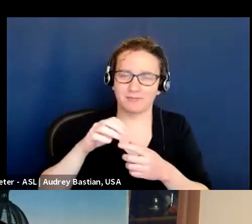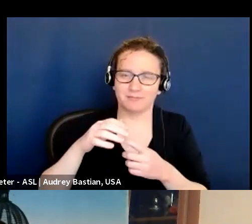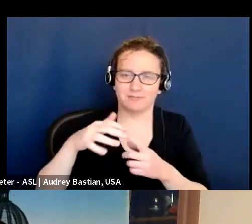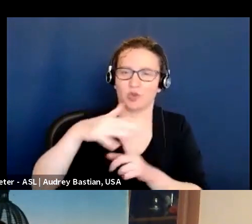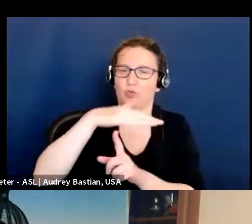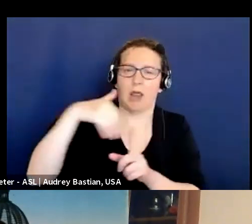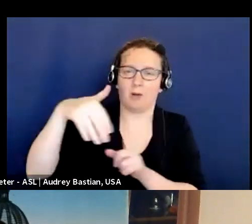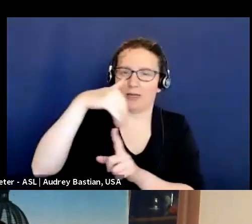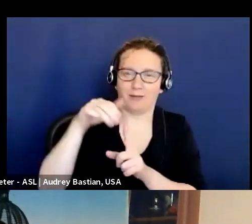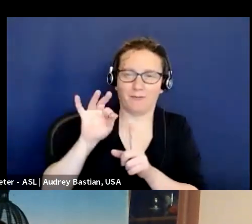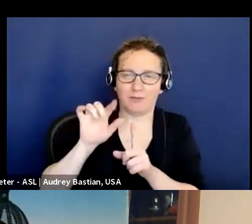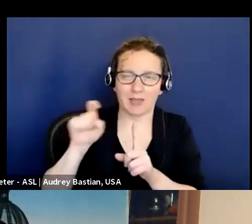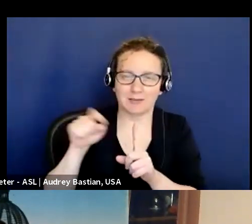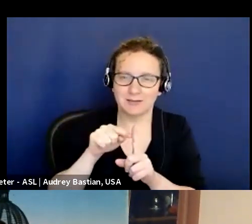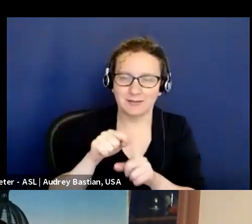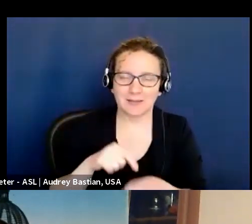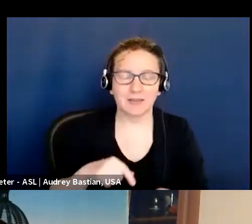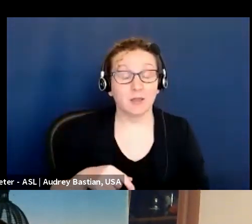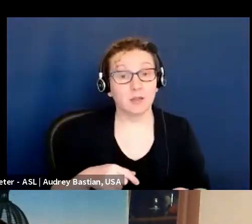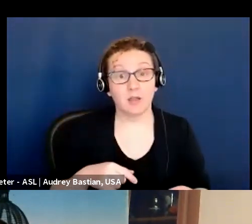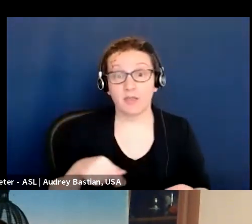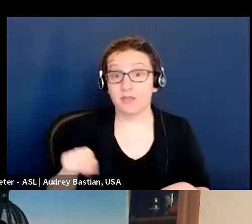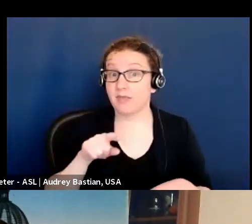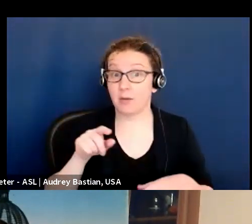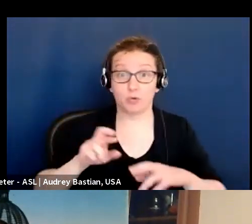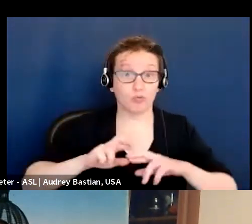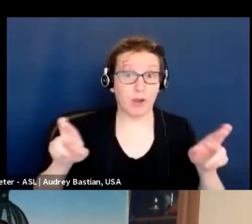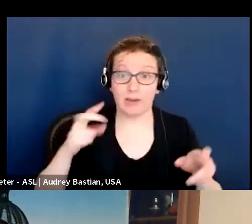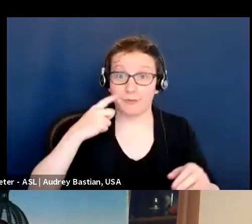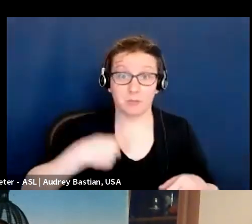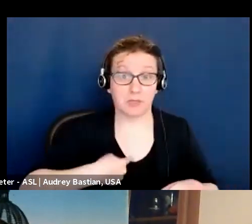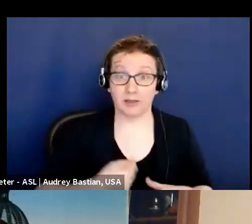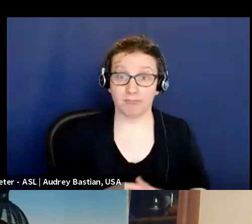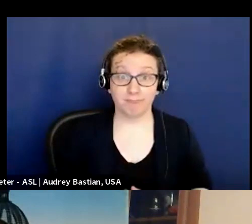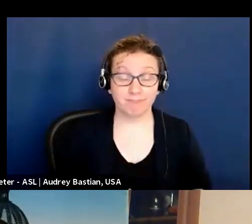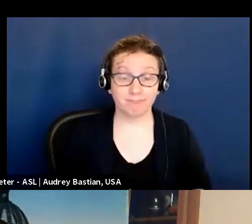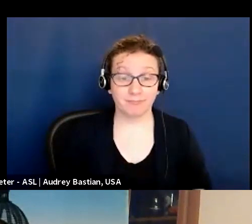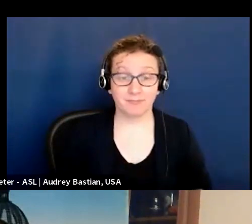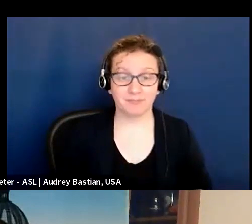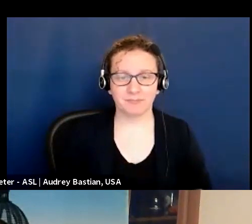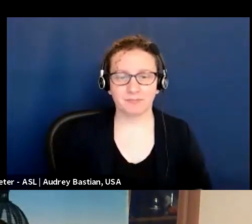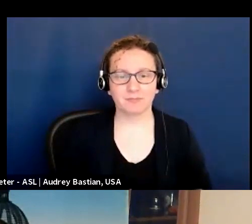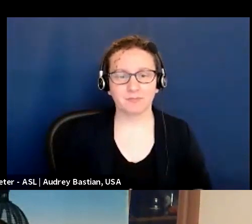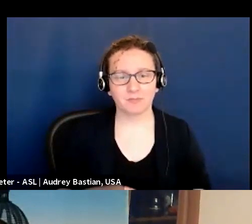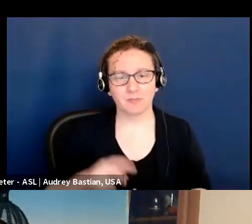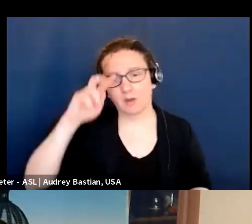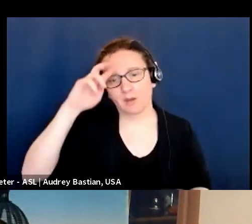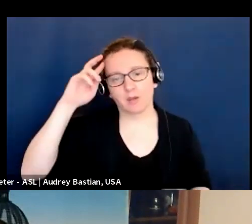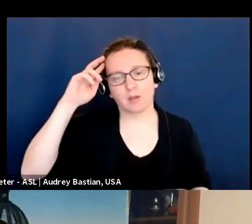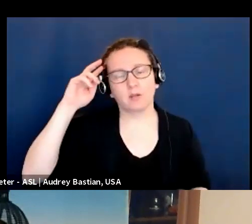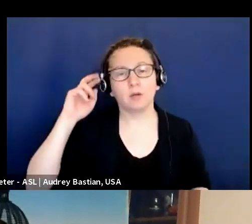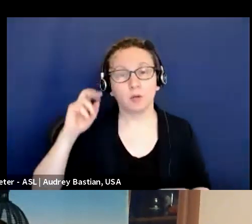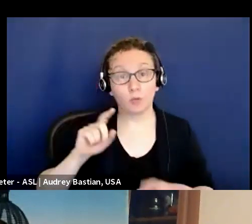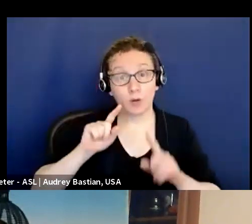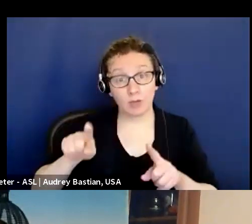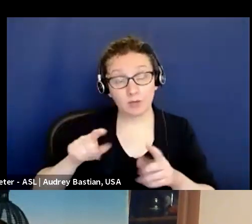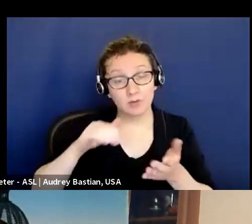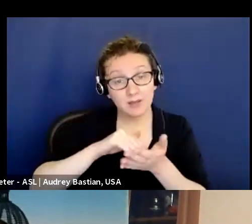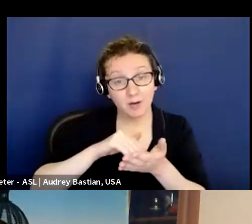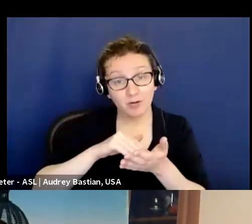you know, they were just ready for me. I mean, when I went to the center where I had to write